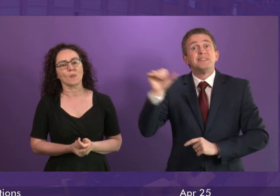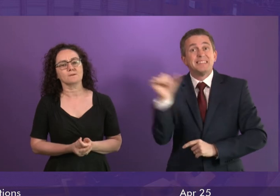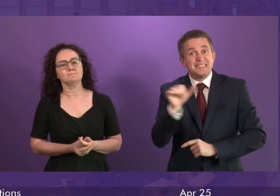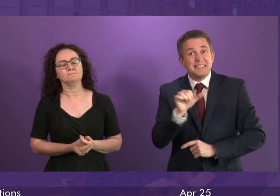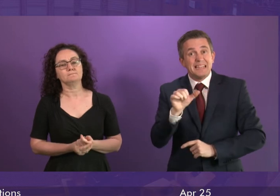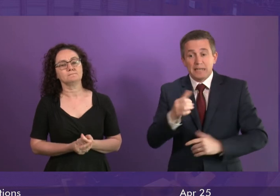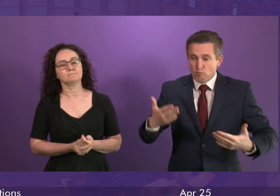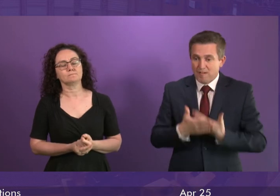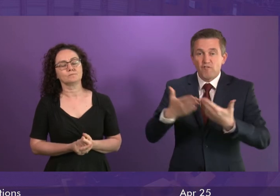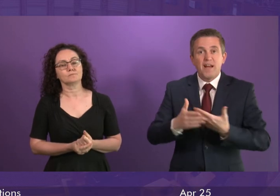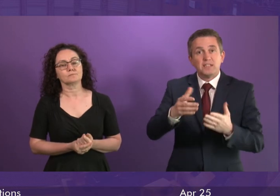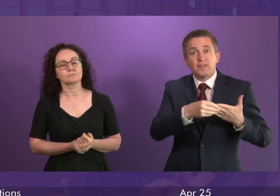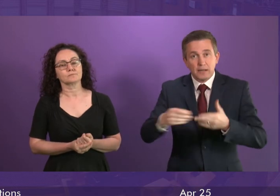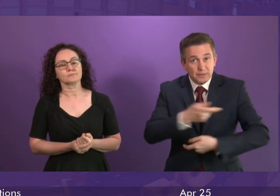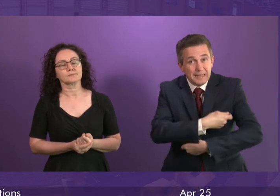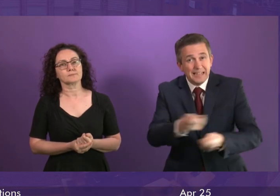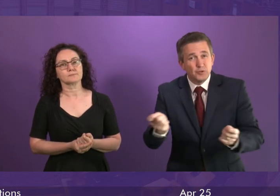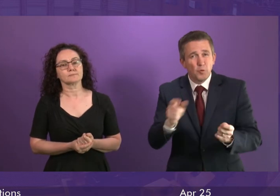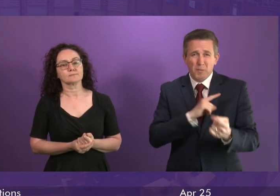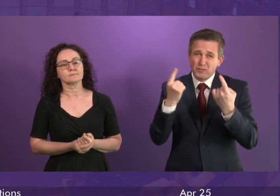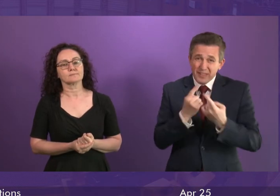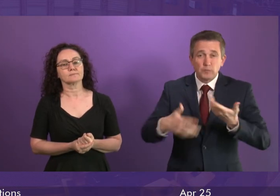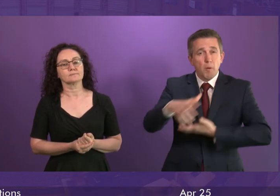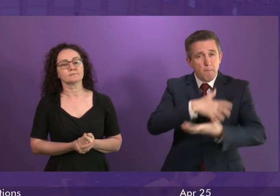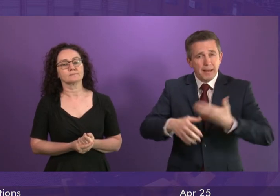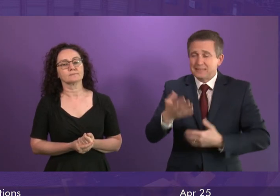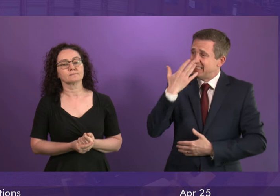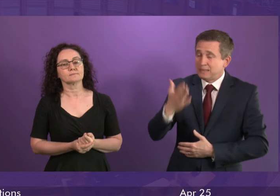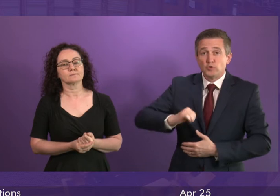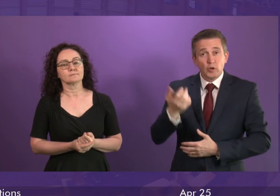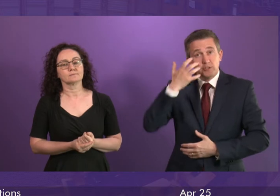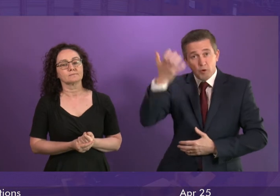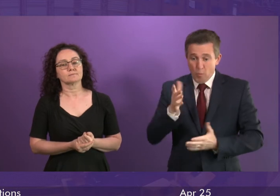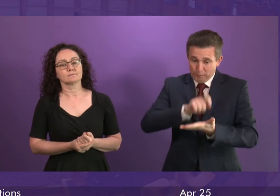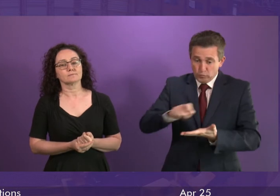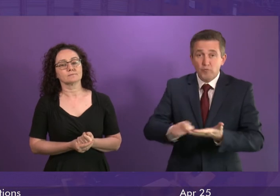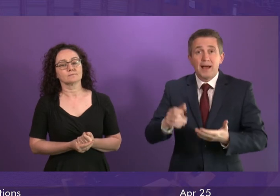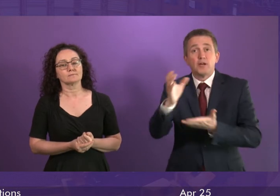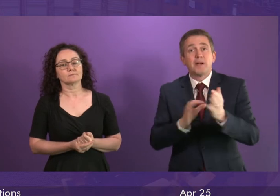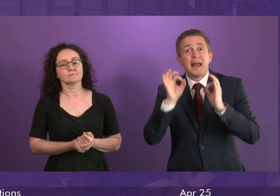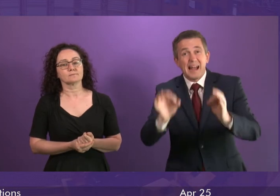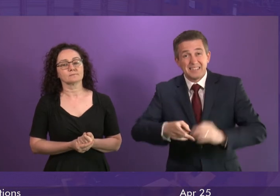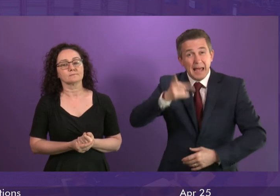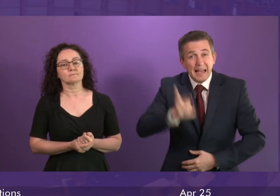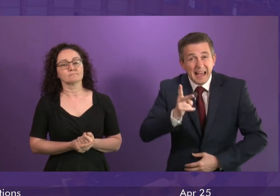However, it is still a mess, and it now seems likely that the Scottish Government will have to redraft it yet again. Will it be third time lucky? Perhaps.